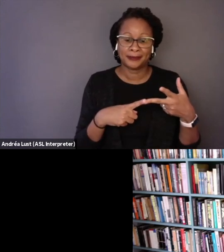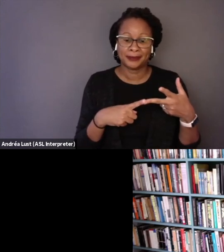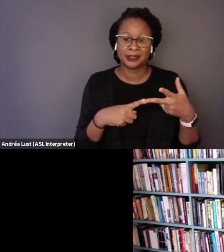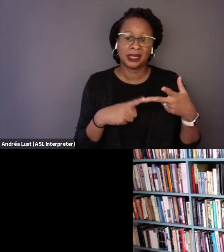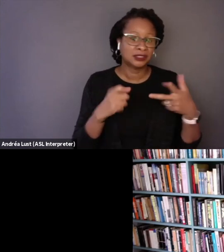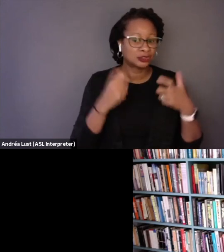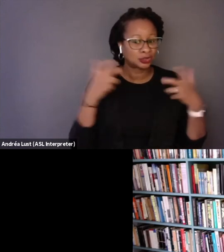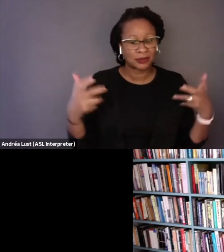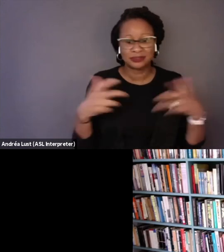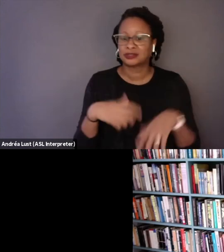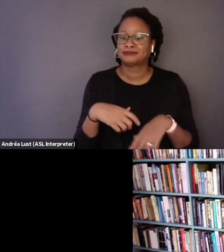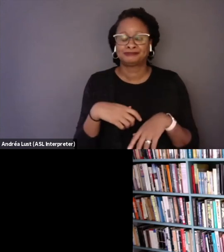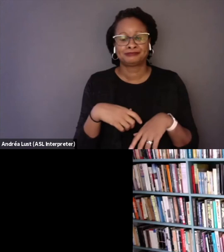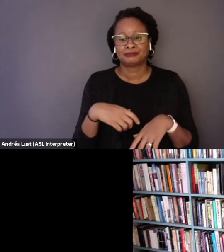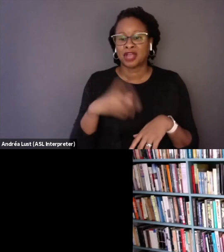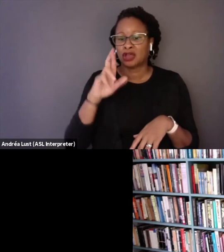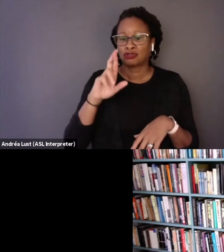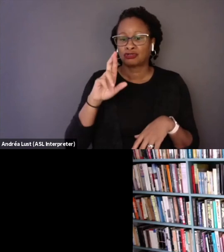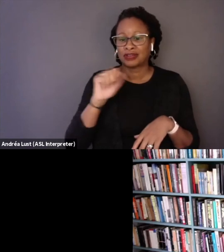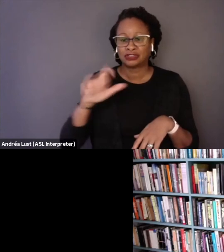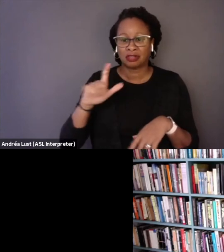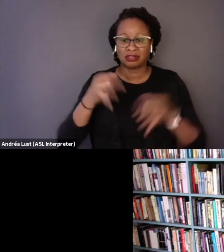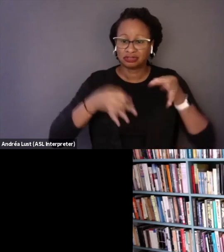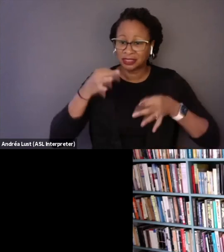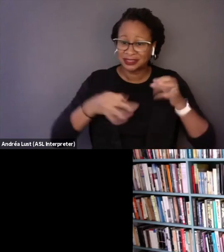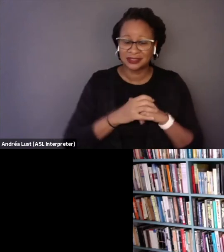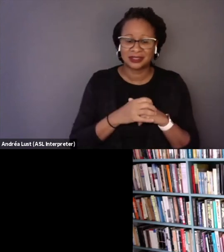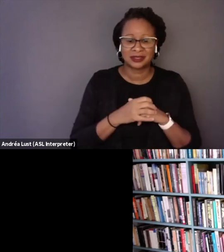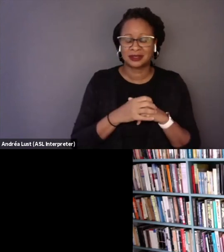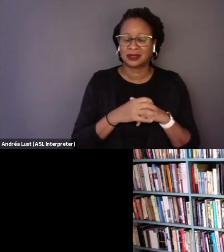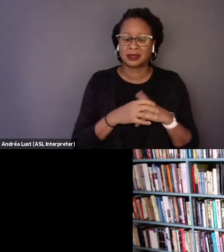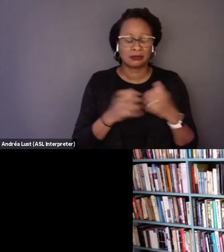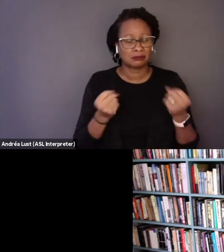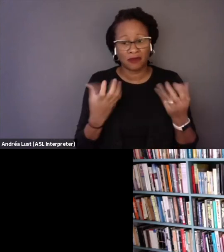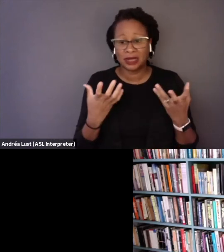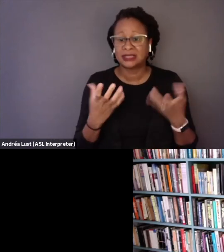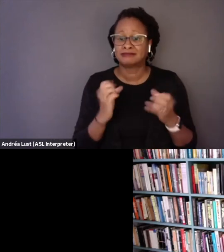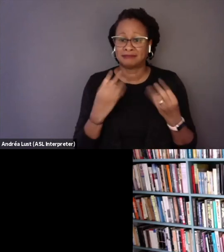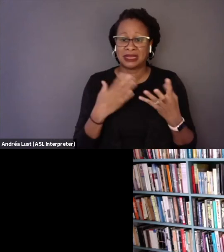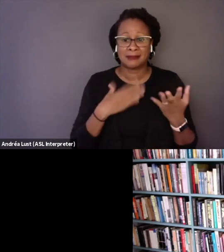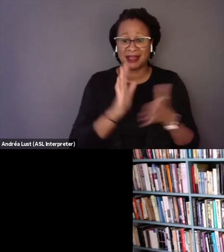we have racial justice, there are so many priorities. My films have certainly explored at least two of those